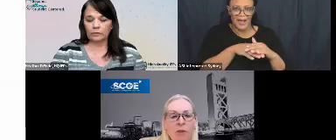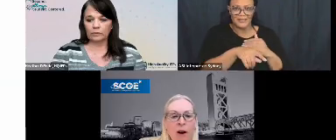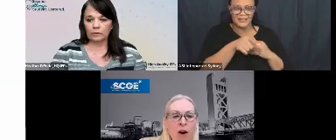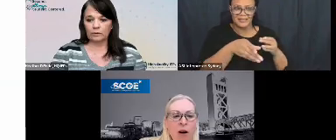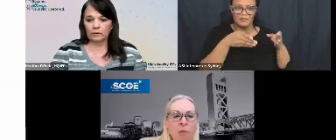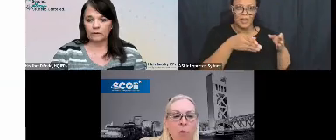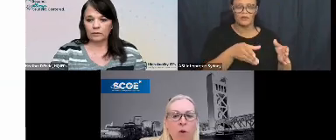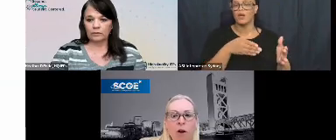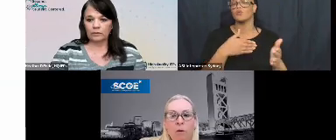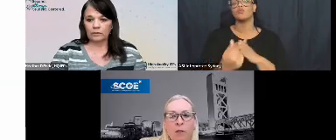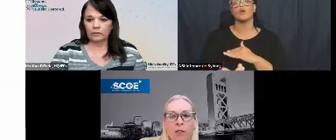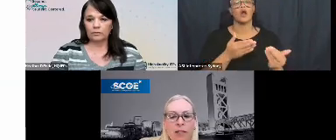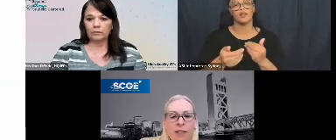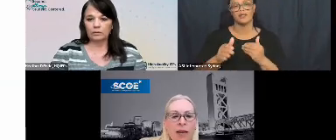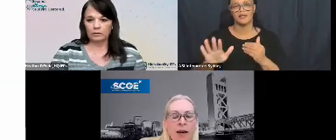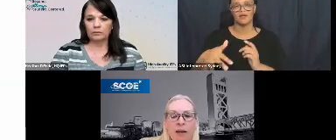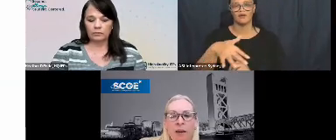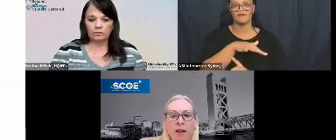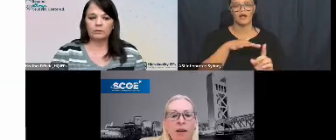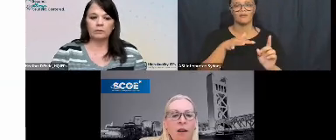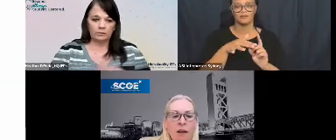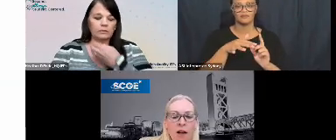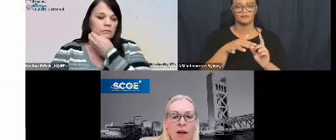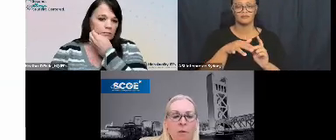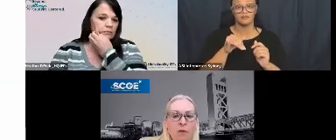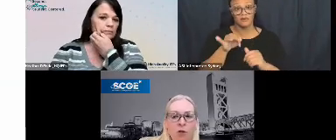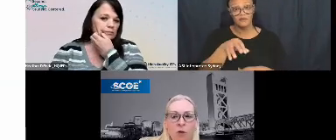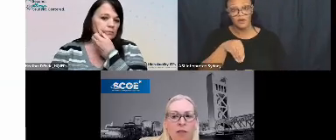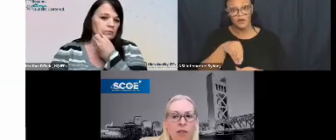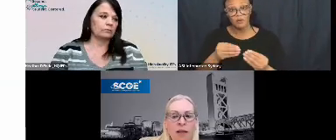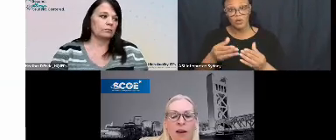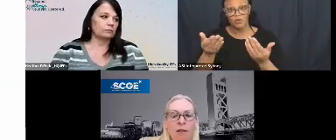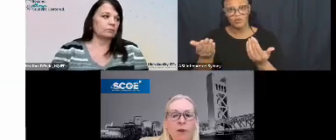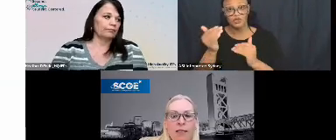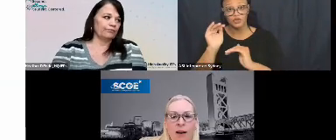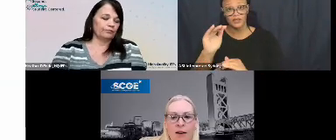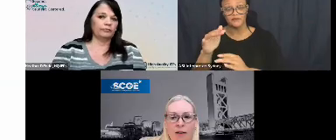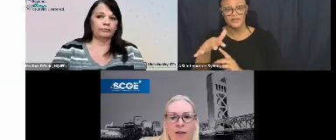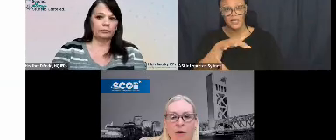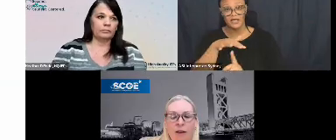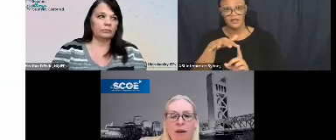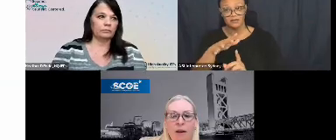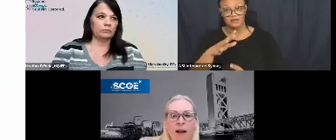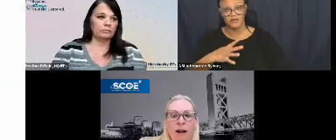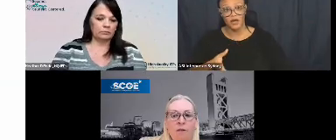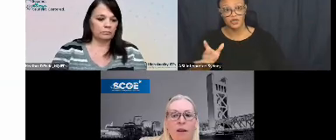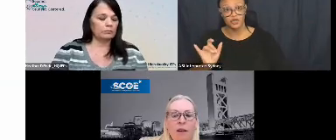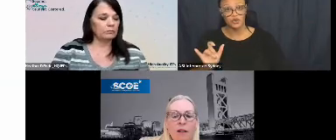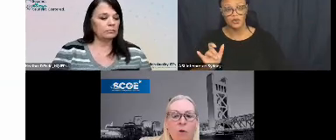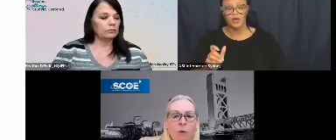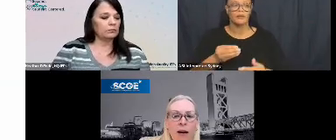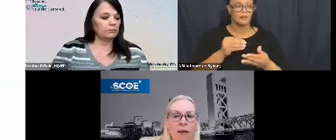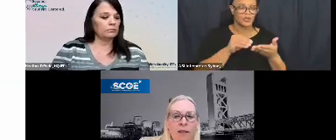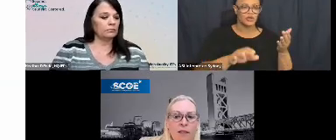in. So, if they are in a more restricted setting, um students in every setting have a legal right